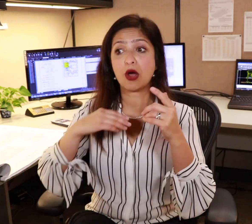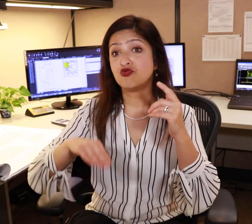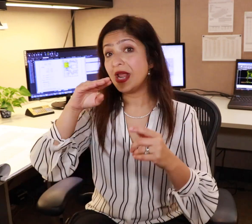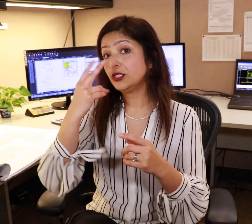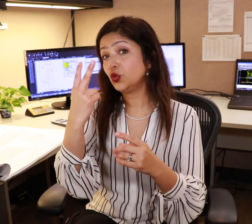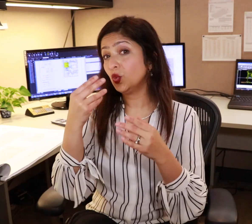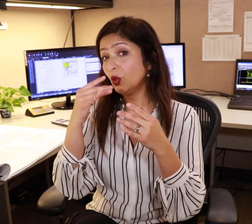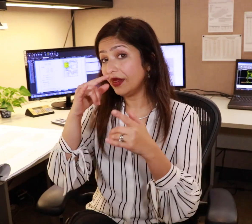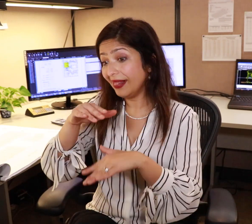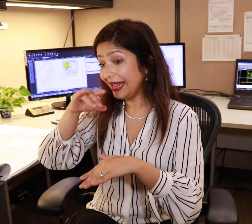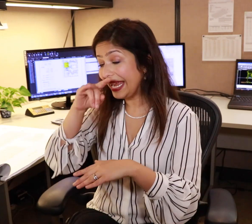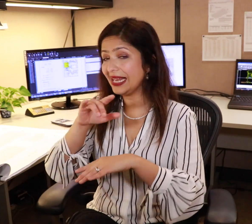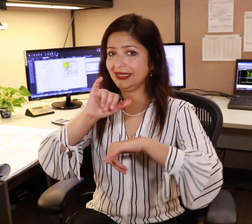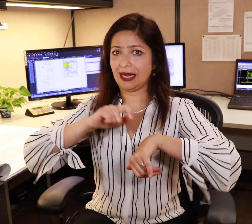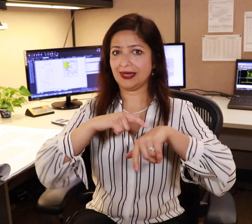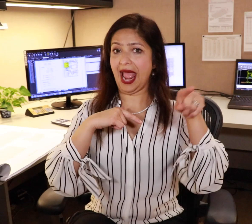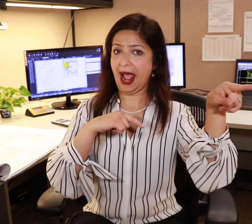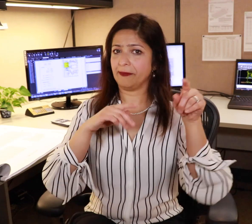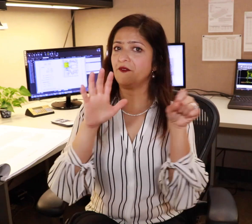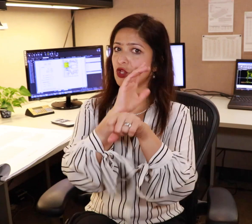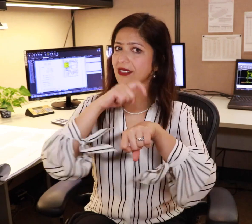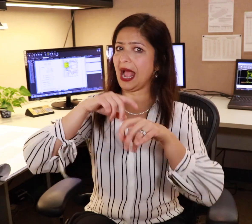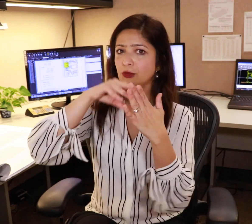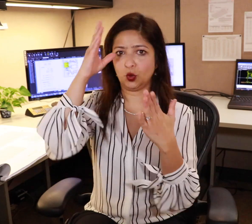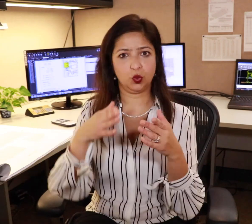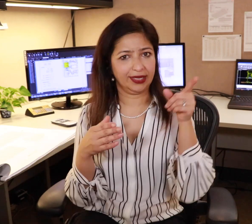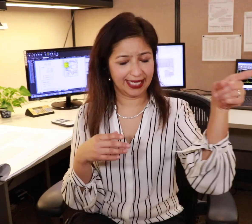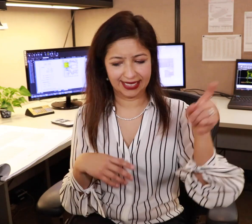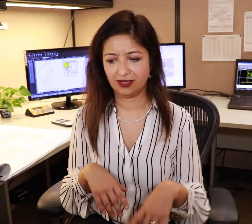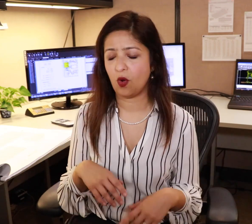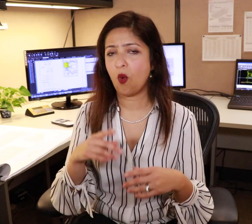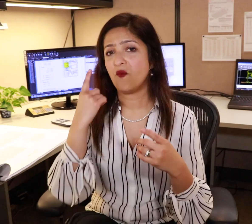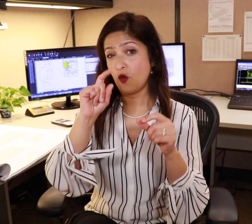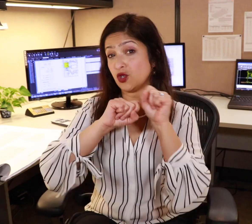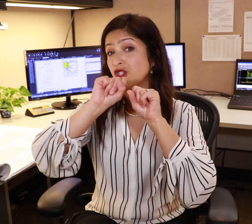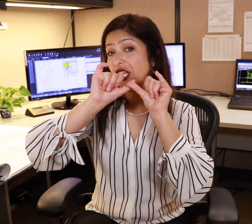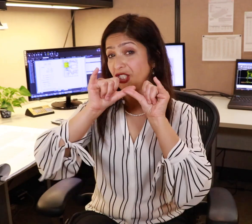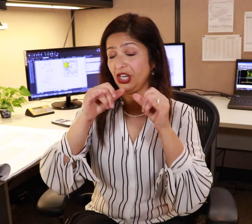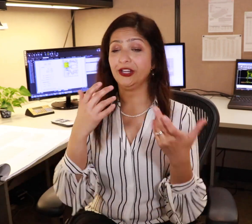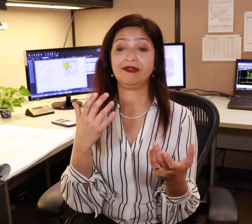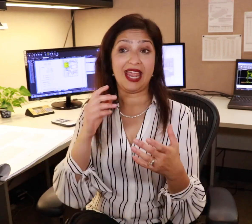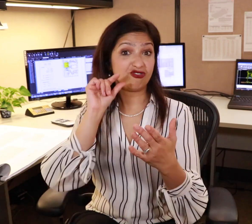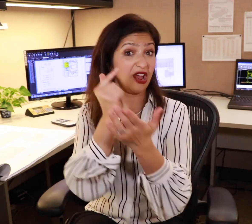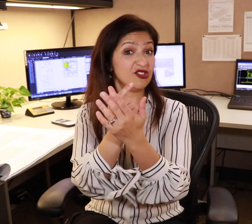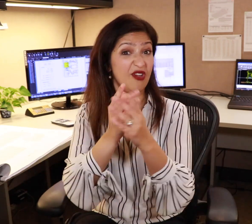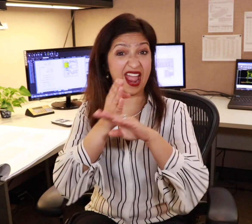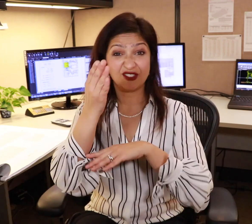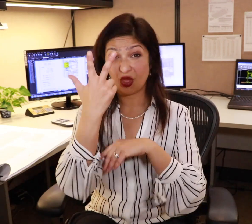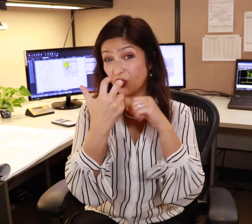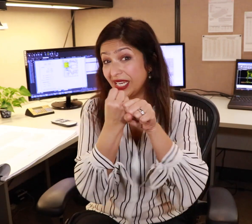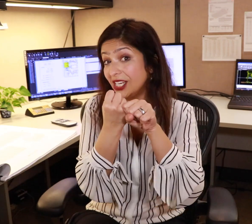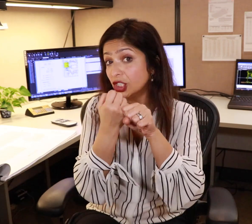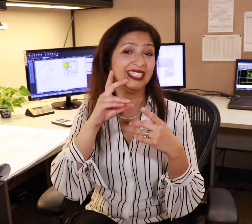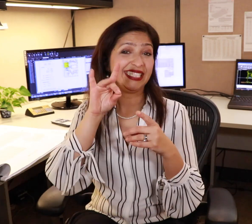I raised two children while going to school full time for structural engineering. I graduated after three years.